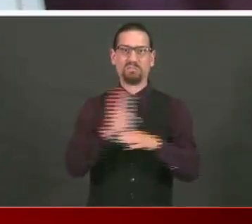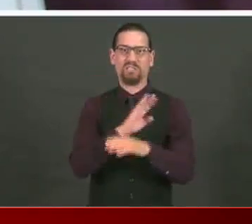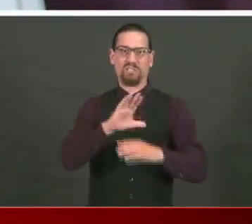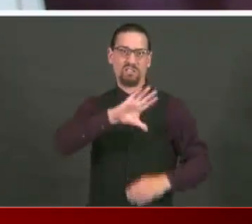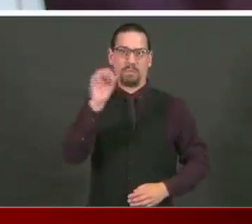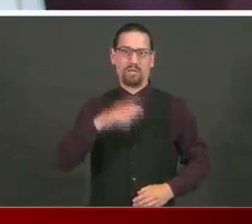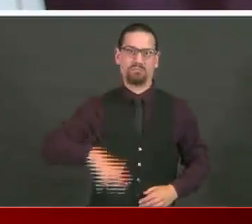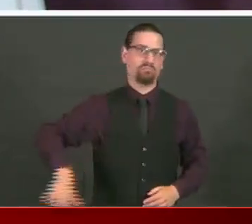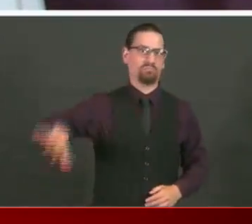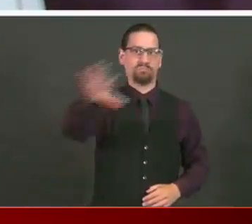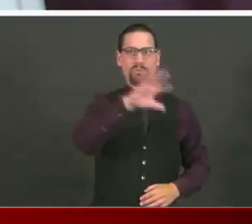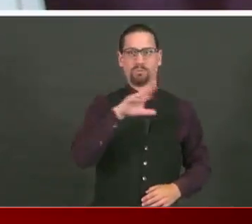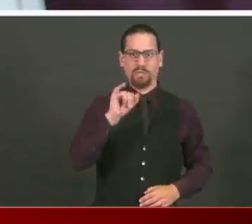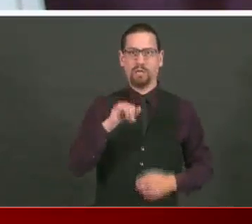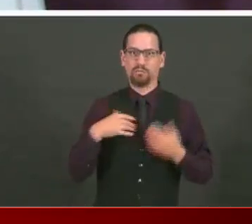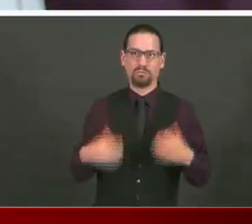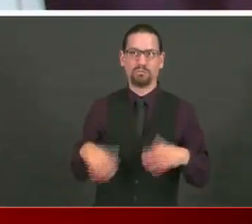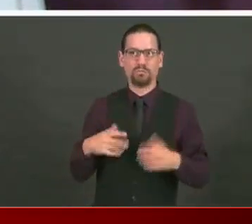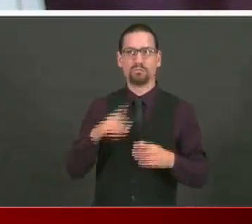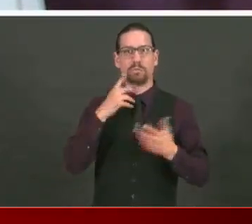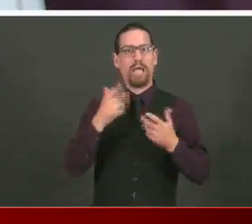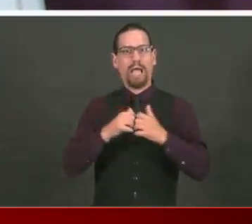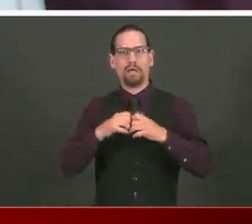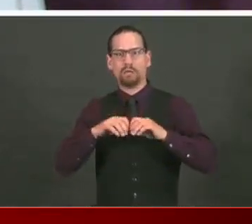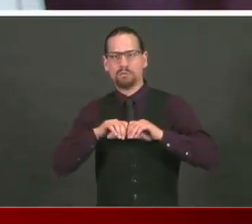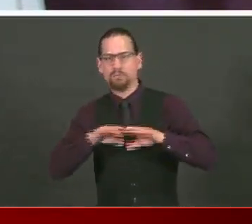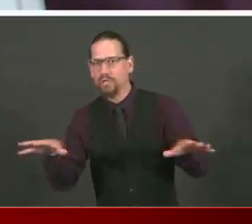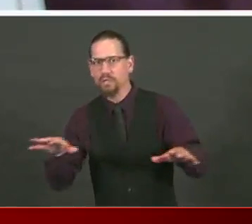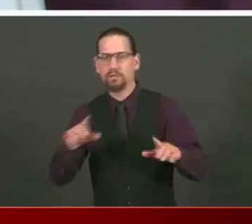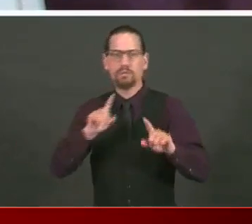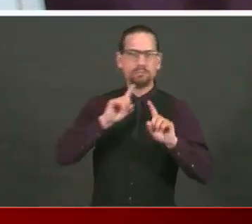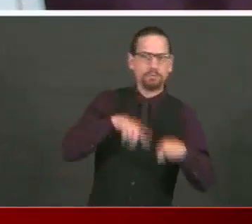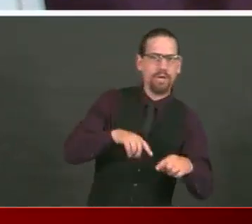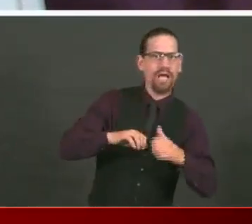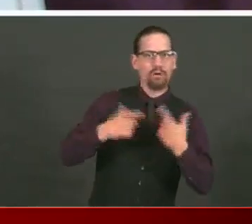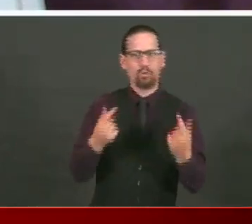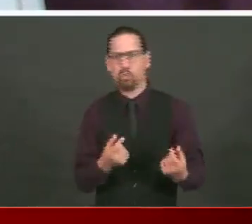YOU HAVE BEEN INSTRUMENTAL IN PROVIDING TECHNICAL ASSISTANCE FOR THESE COMPANIES SO THEY CAN DEVELOP THEIR OUTBREAK RESPONSE